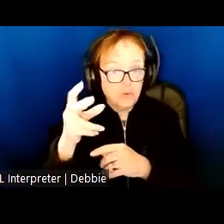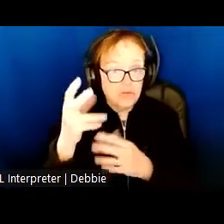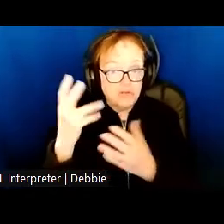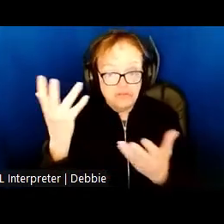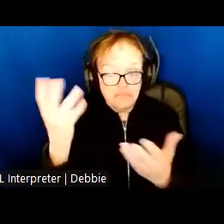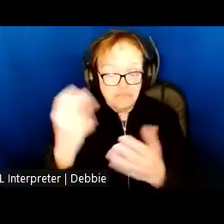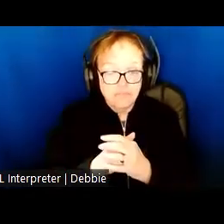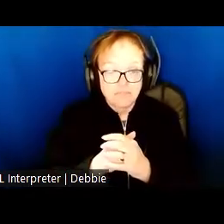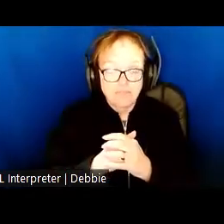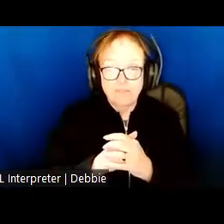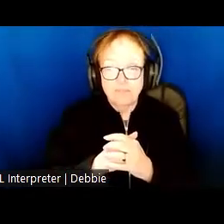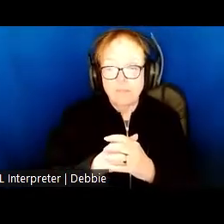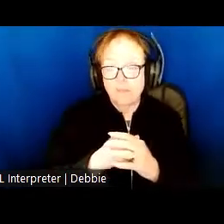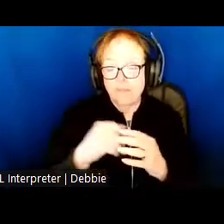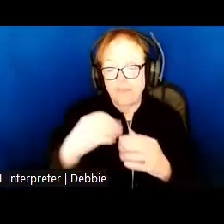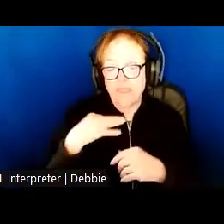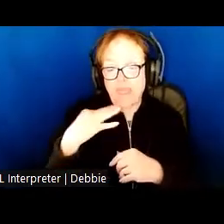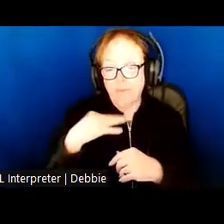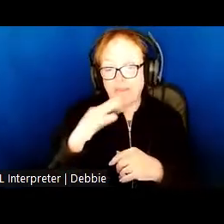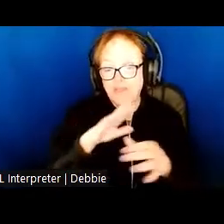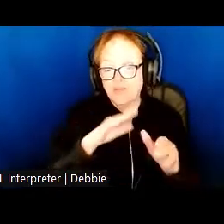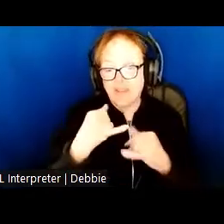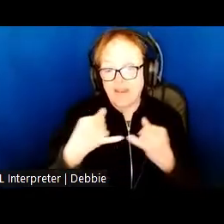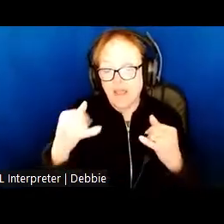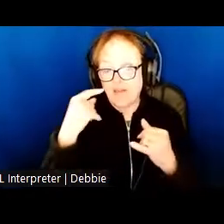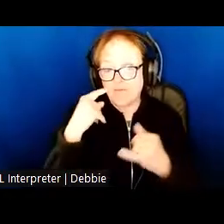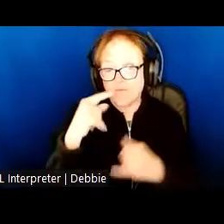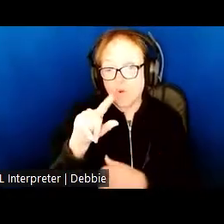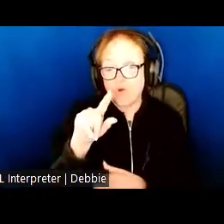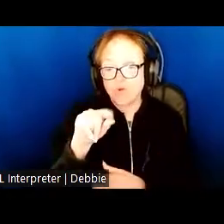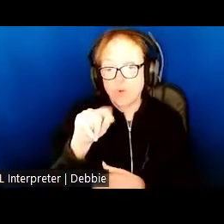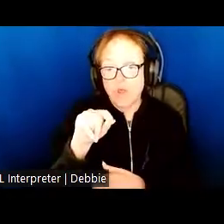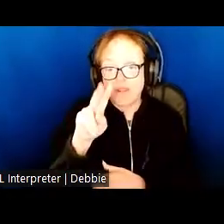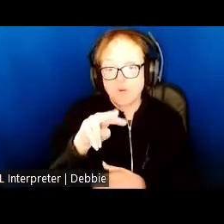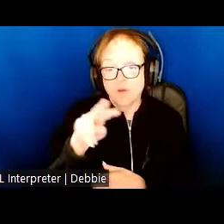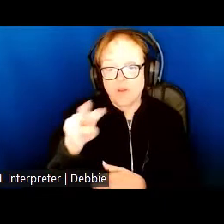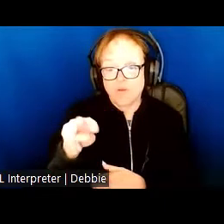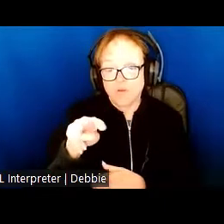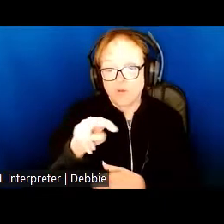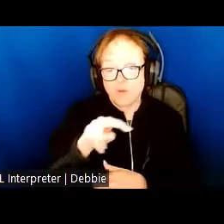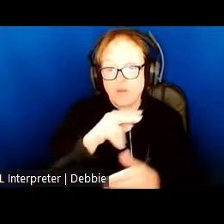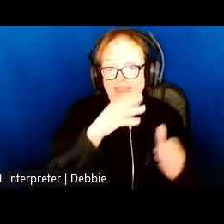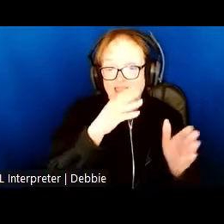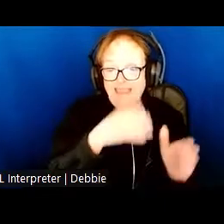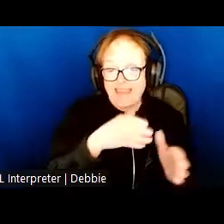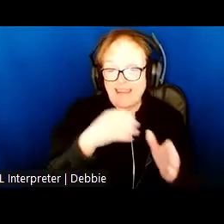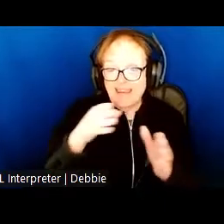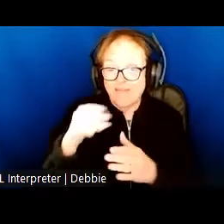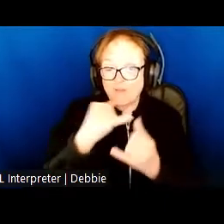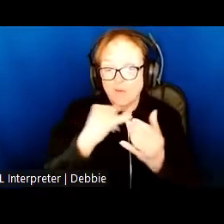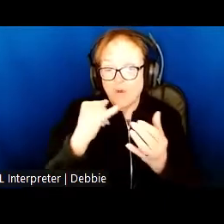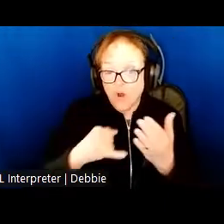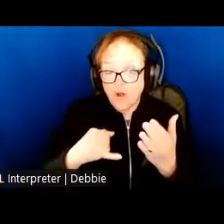The application deadline for the 2023 Individual Artist Fellowships will be 5:00PM Eastern